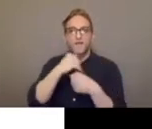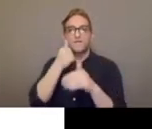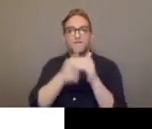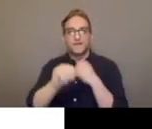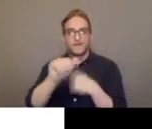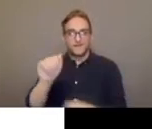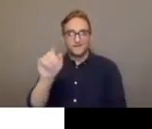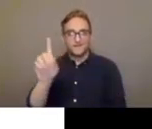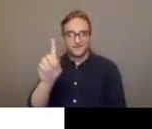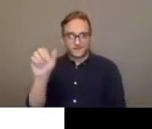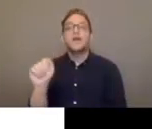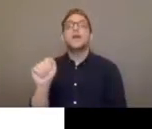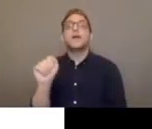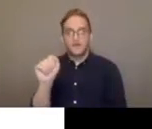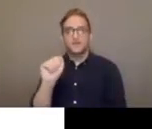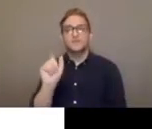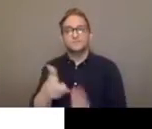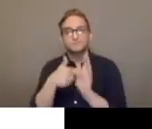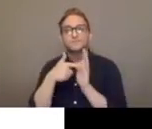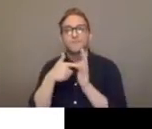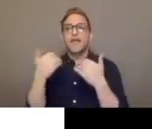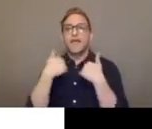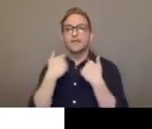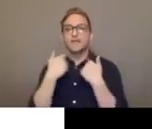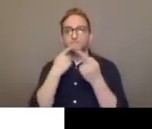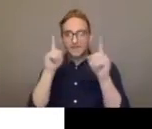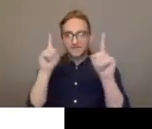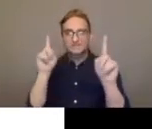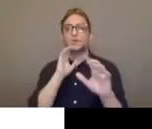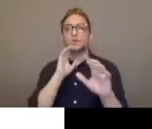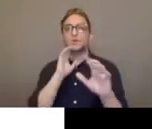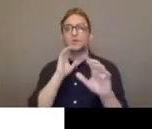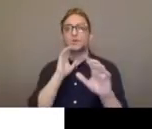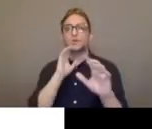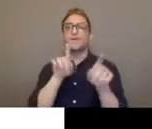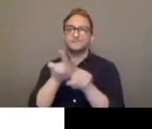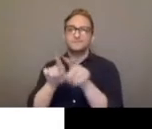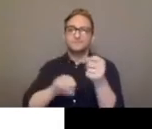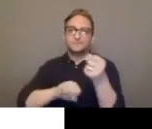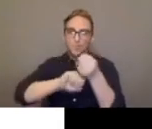to have effective communication as a support person for his wife and to communicate with